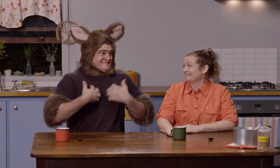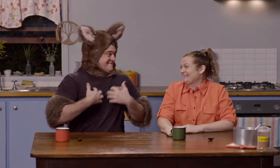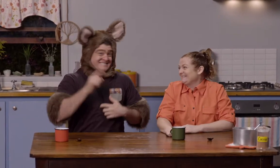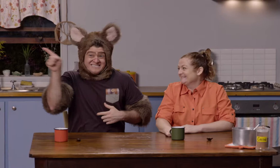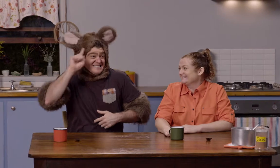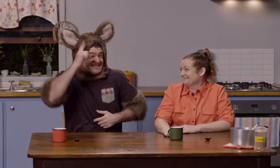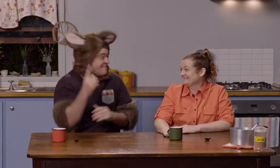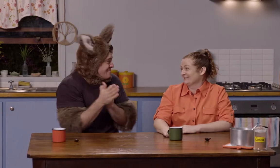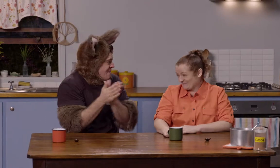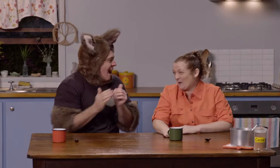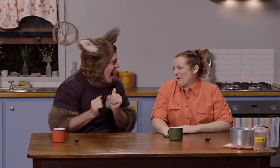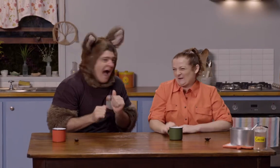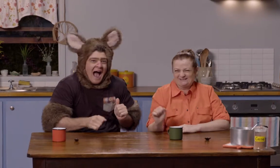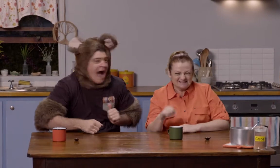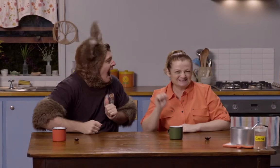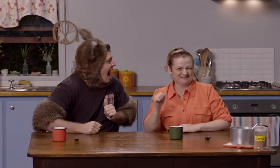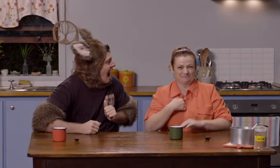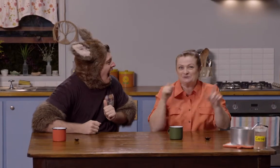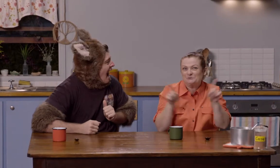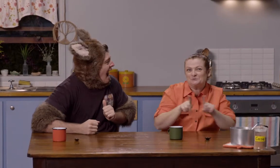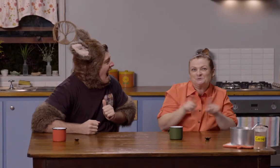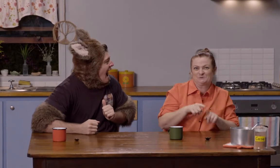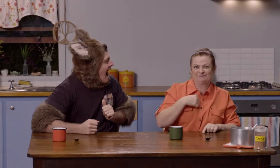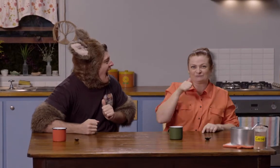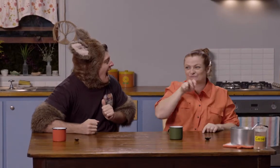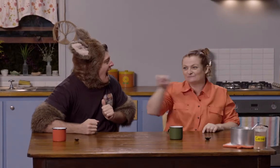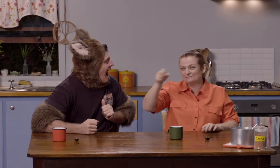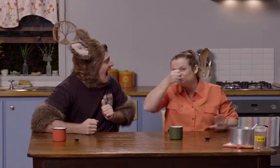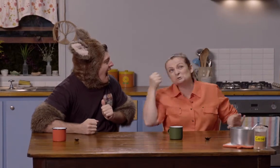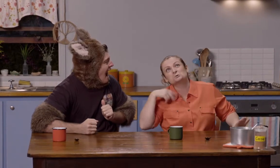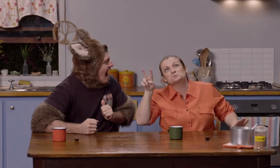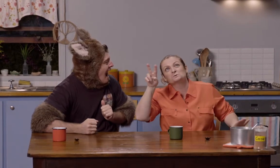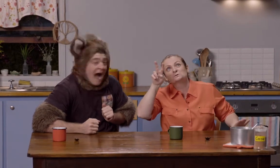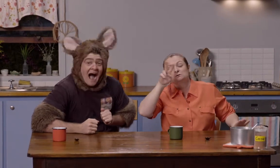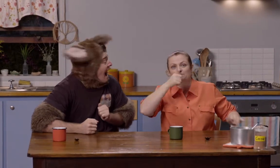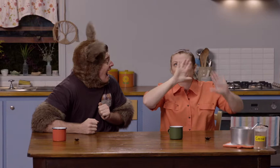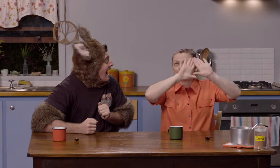and now, I'm ready to go see Skip. Oh, yes, so am I. I had a look outside.